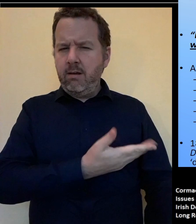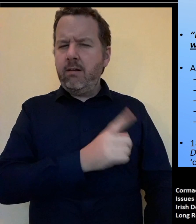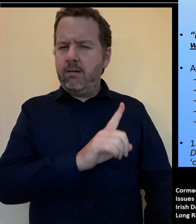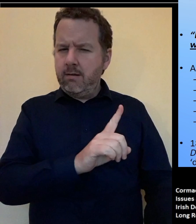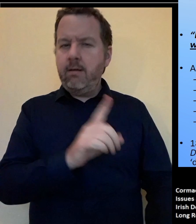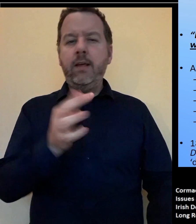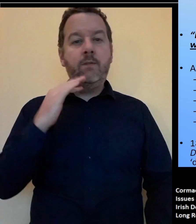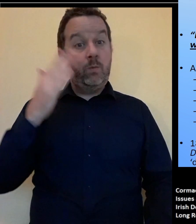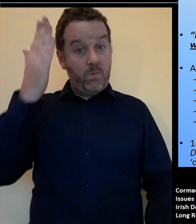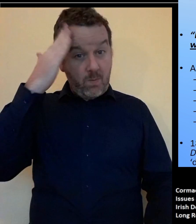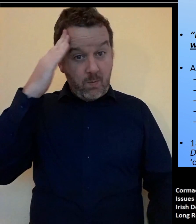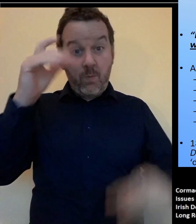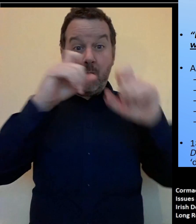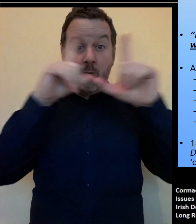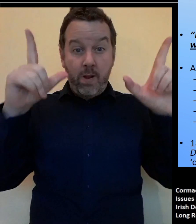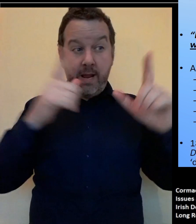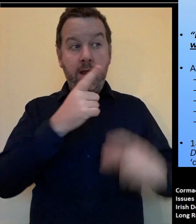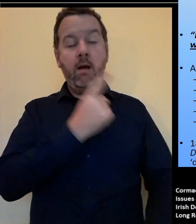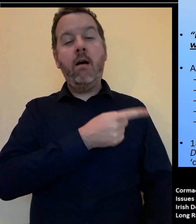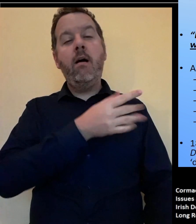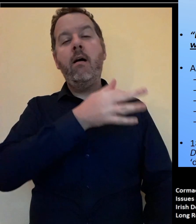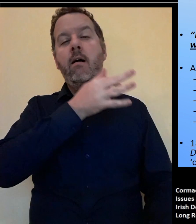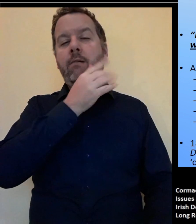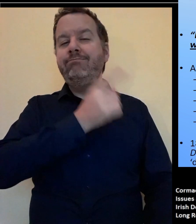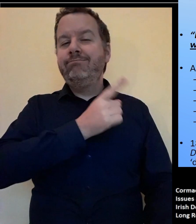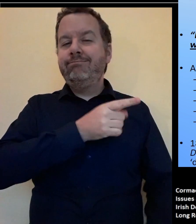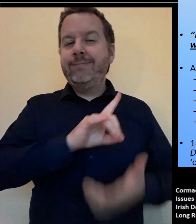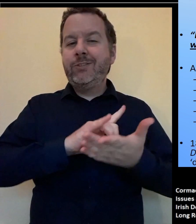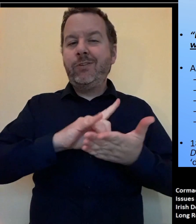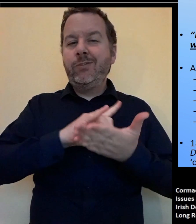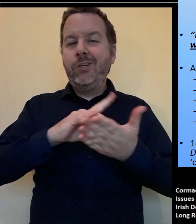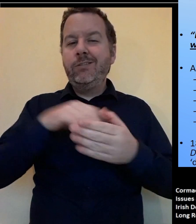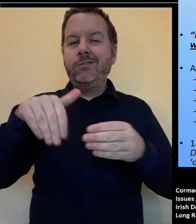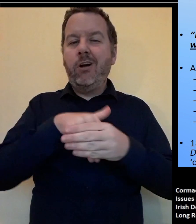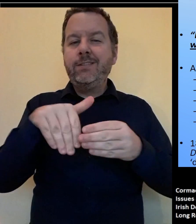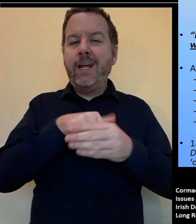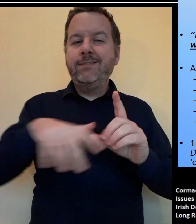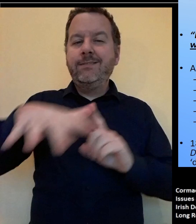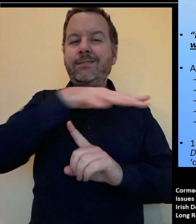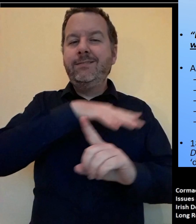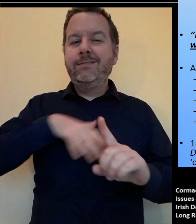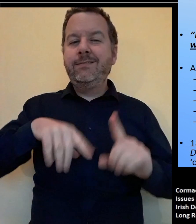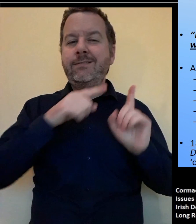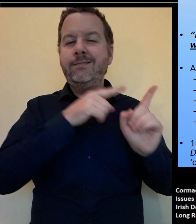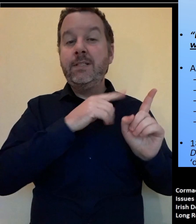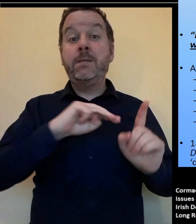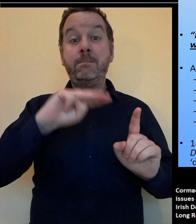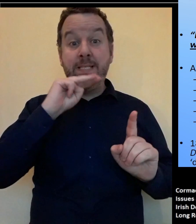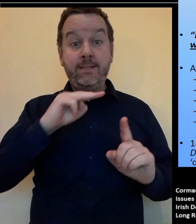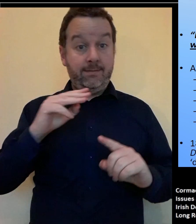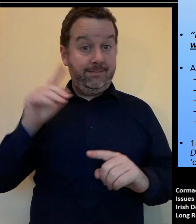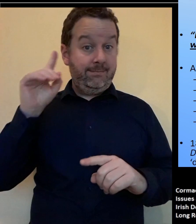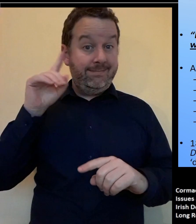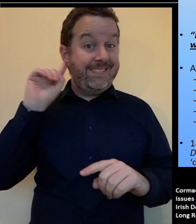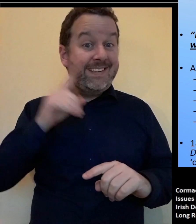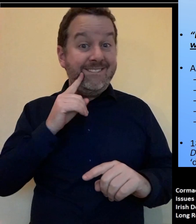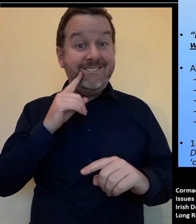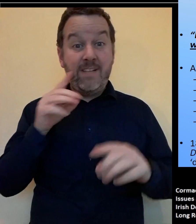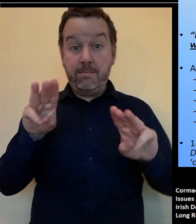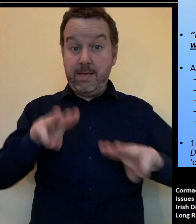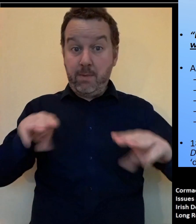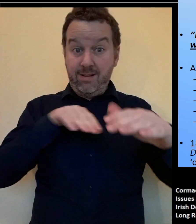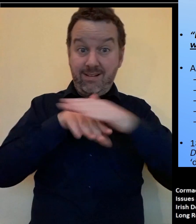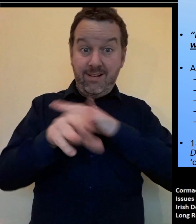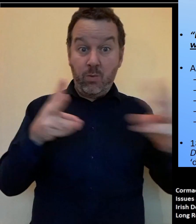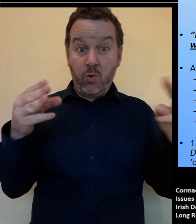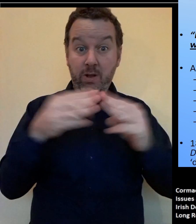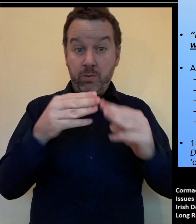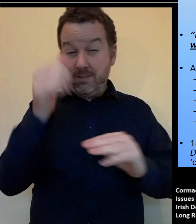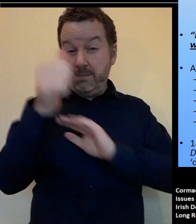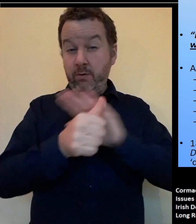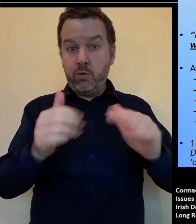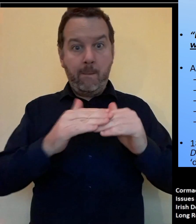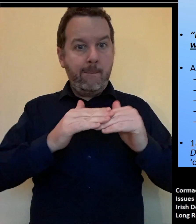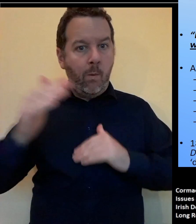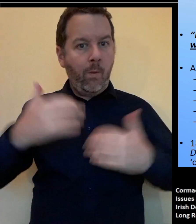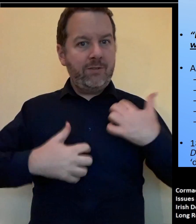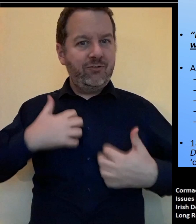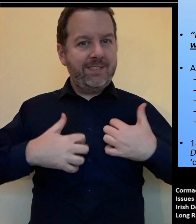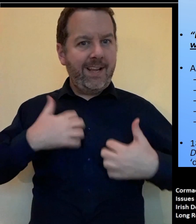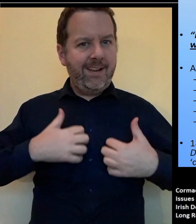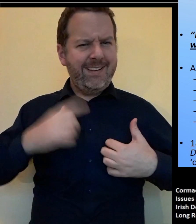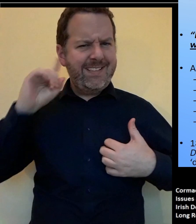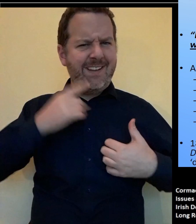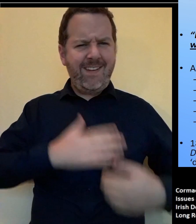Given this, I argue that being aware of historical context makes the study of deaf paupers more interesting;